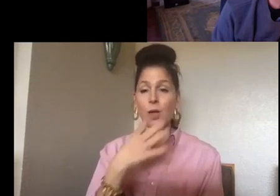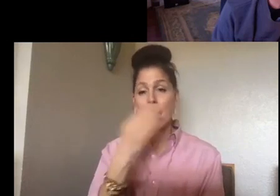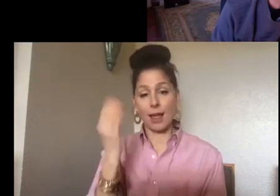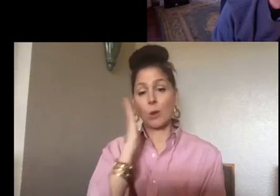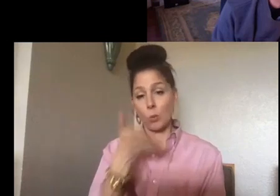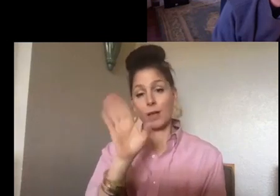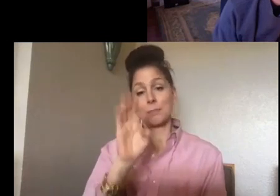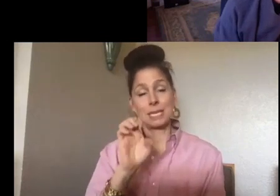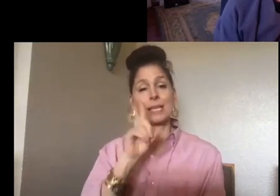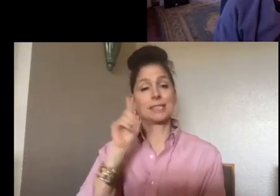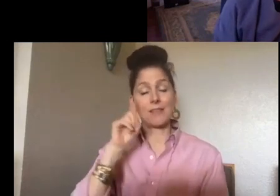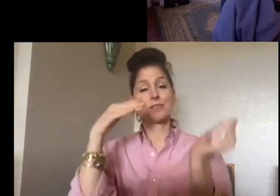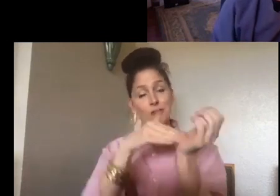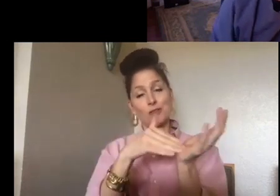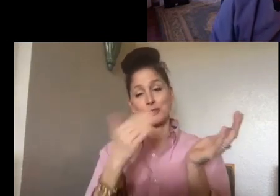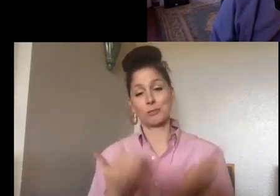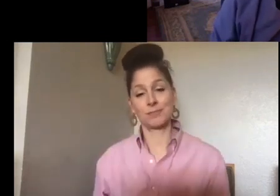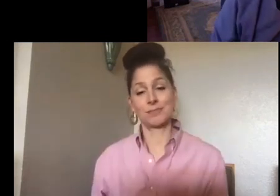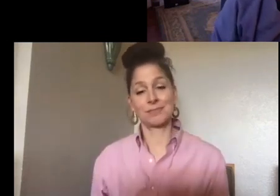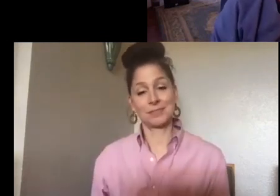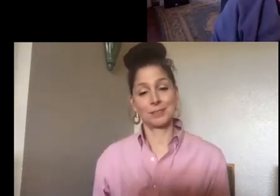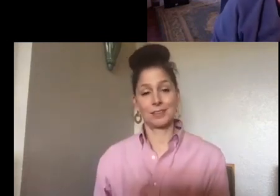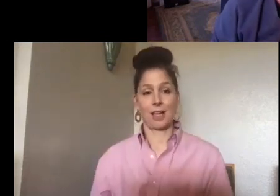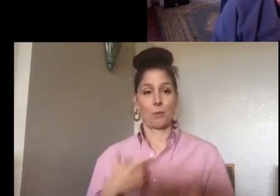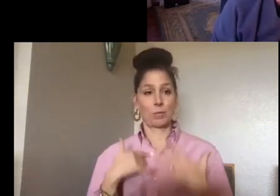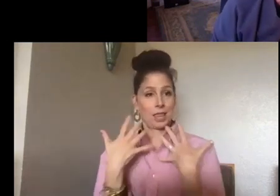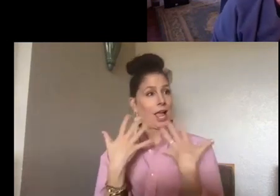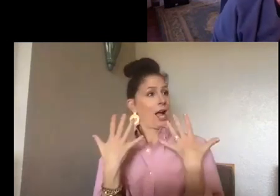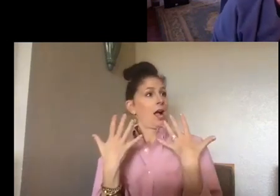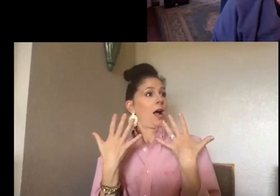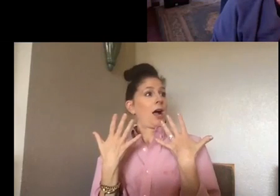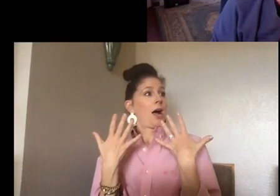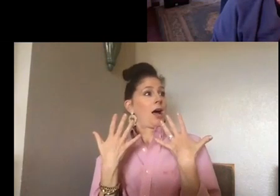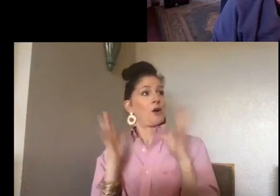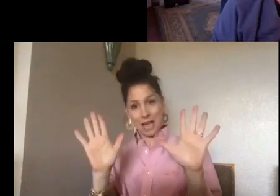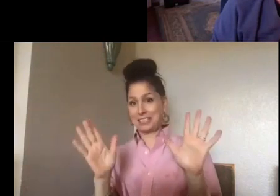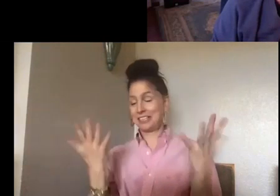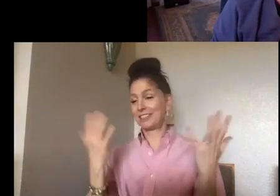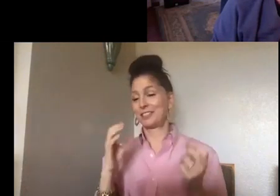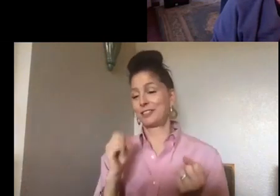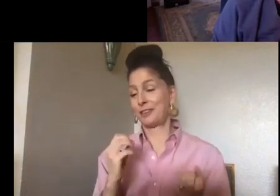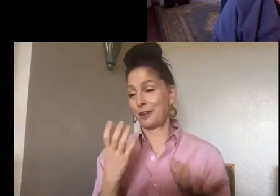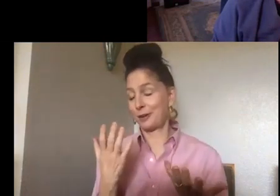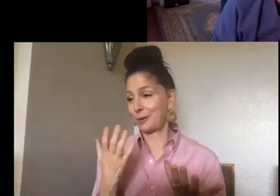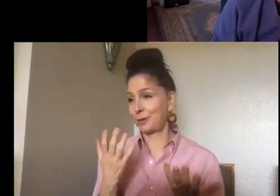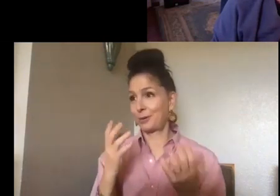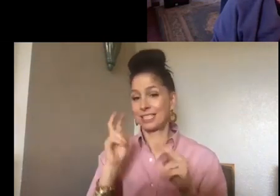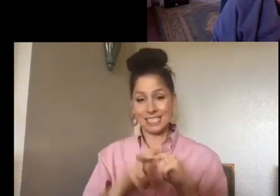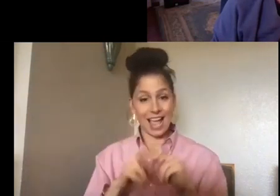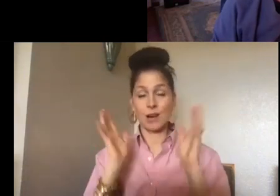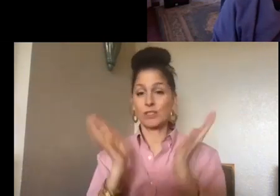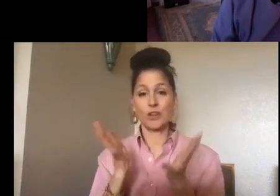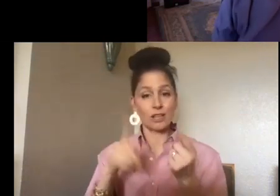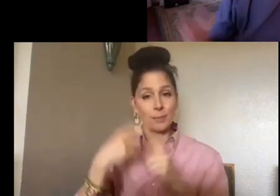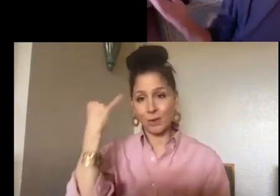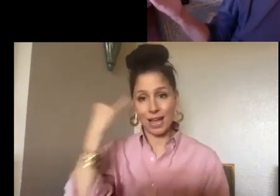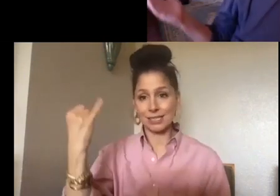it's going to be a deaf doctor." I was so taken aback, it was like wow. So we sat there chatting